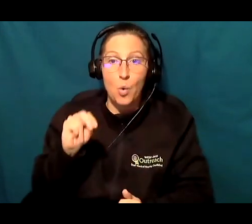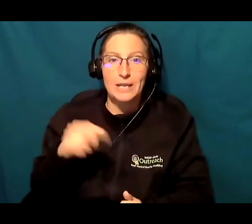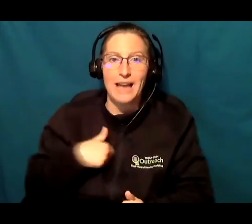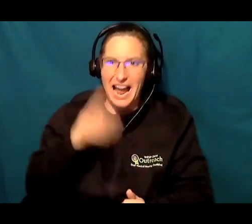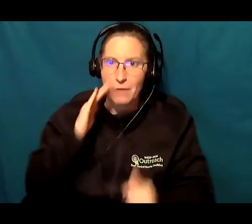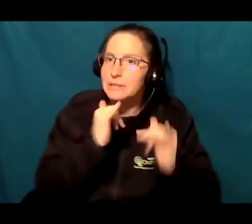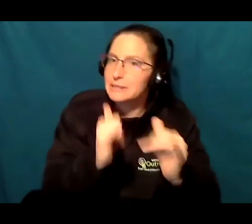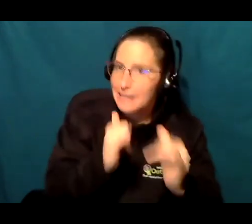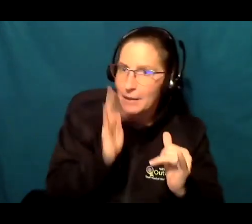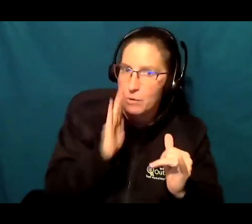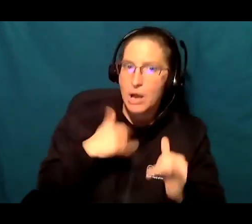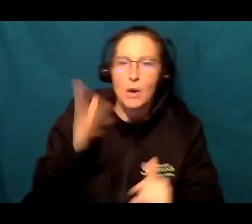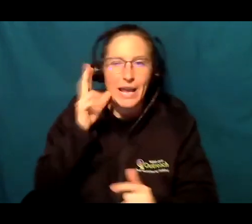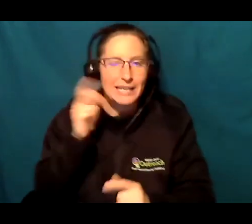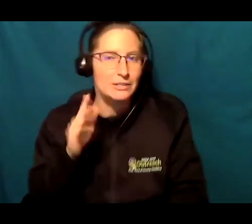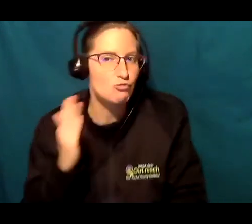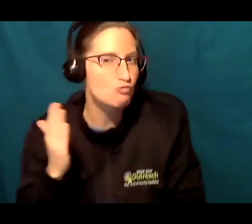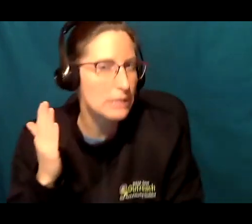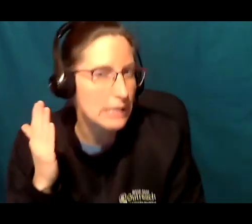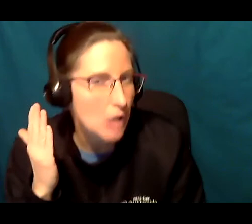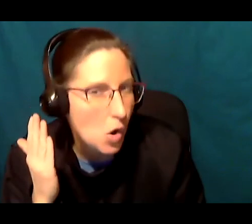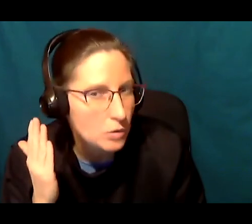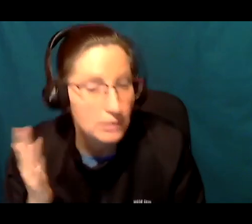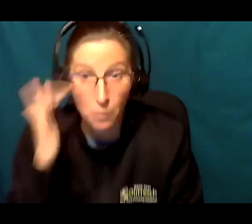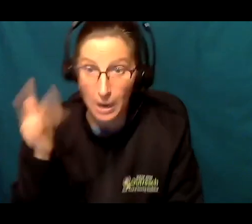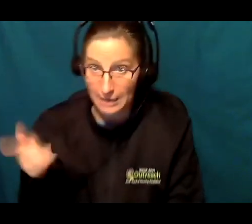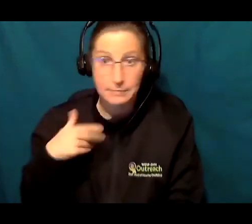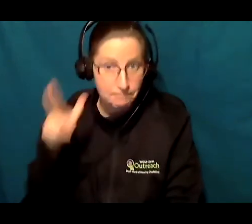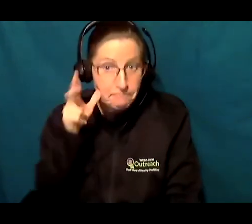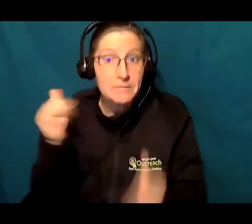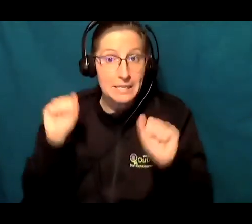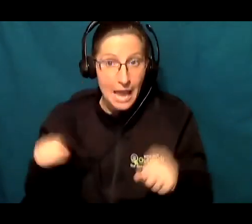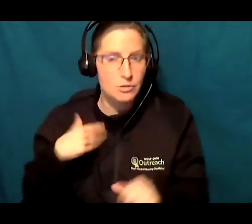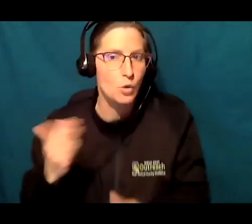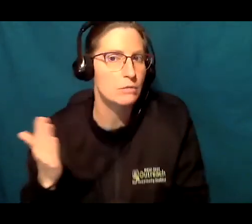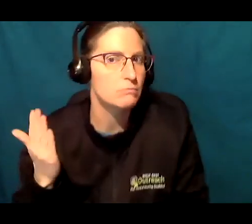Because he gets really close because he can hear a little and he wants me to do it.